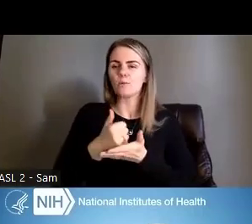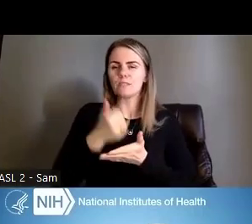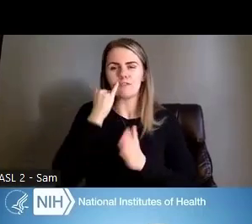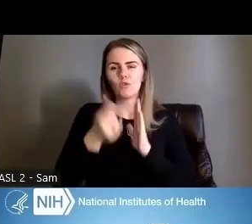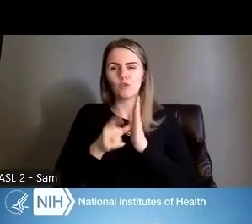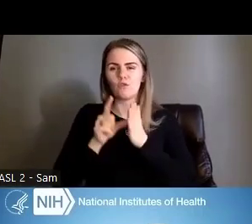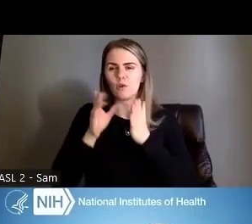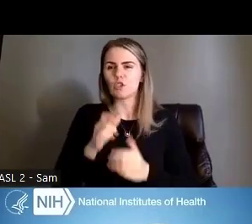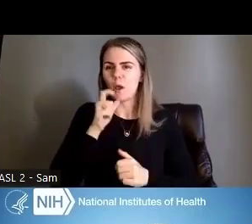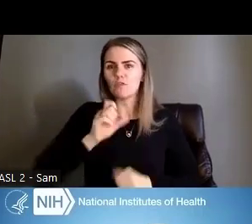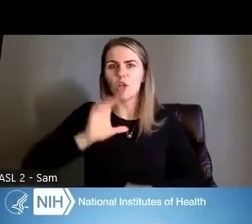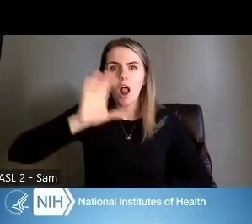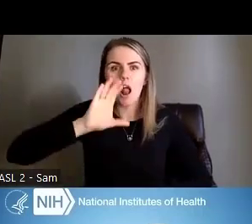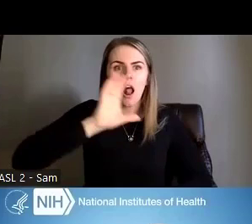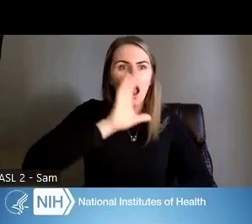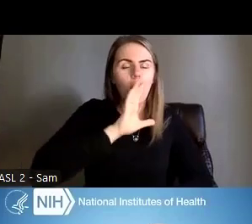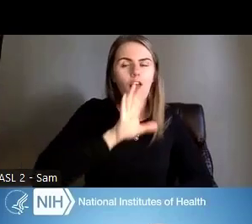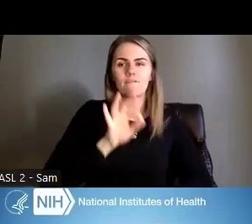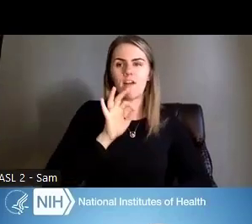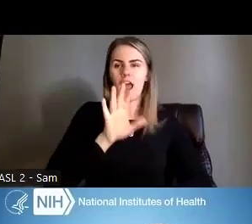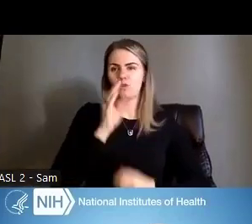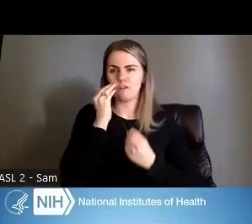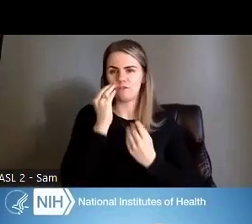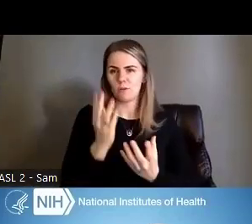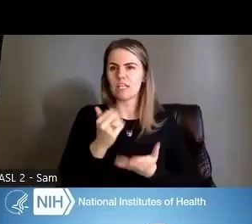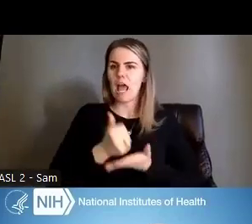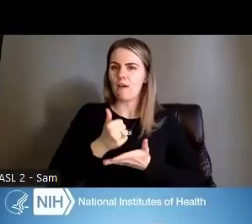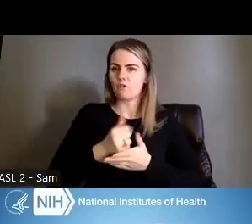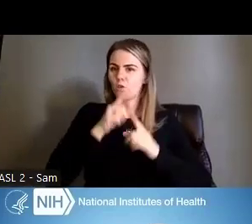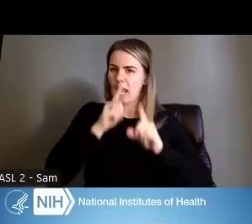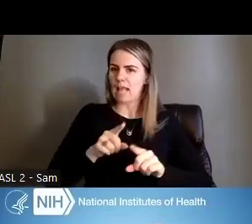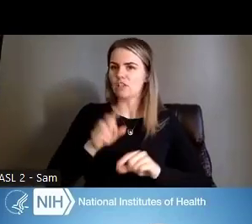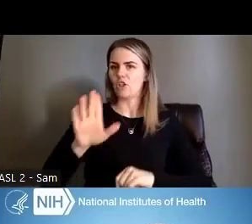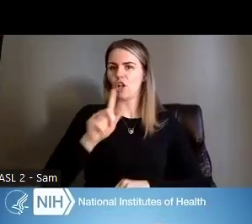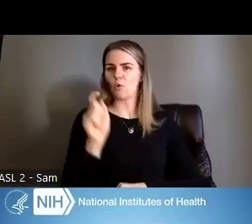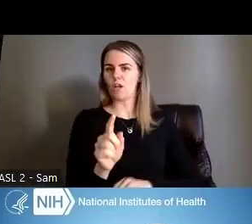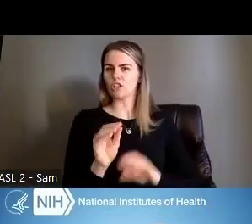that you don't take the step back to put yourself in the mind of a reviewer.